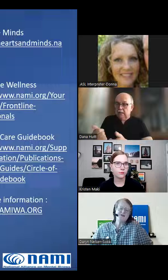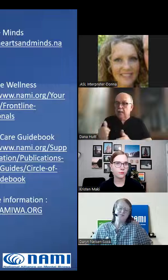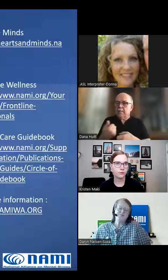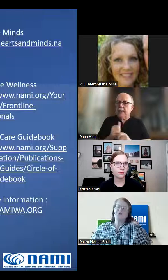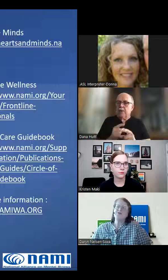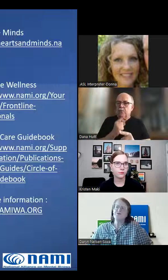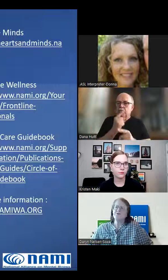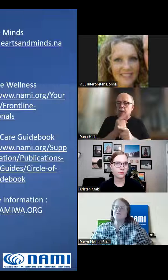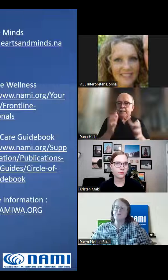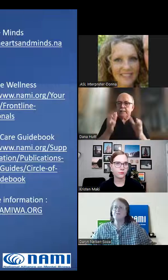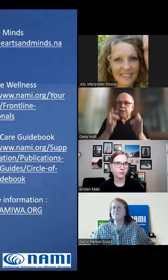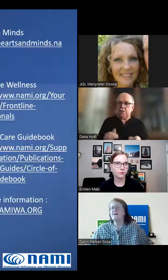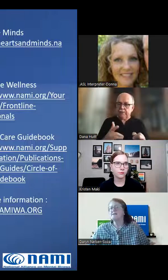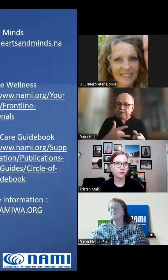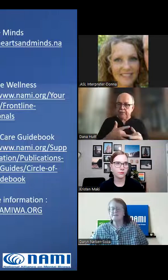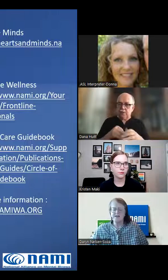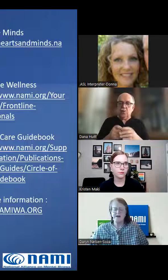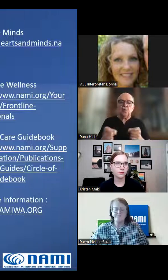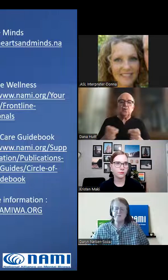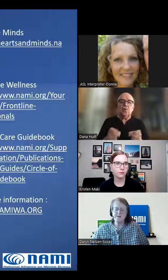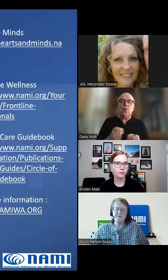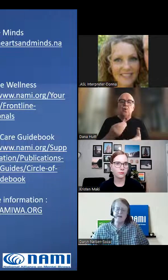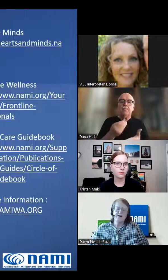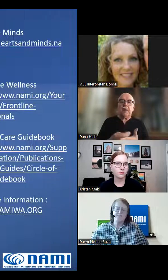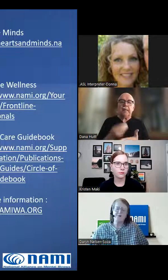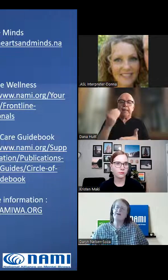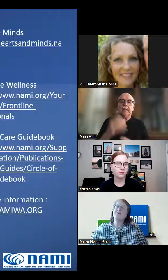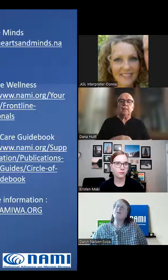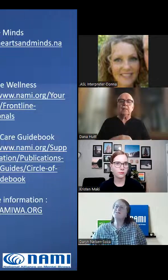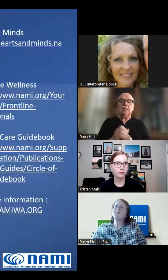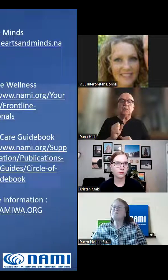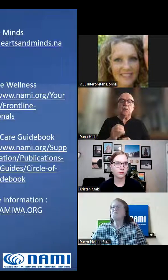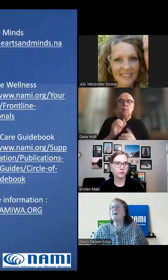receive the same training and certification